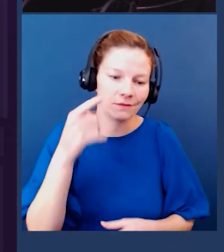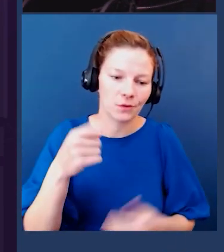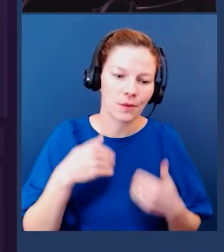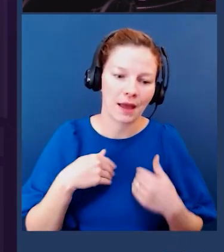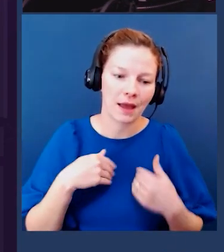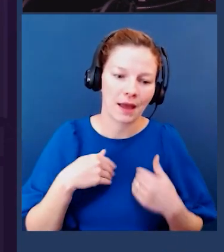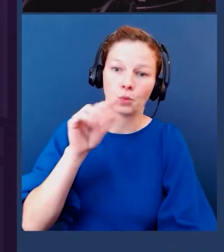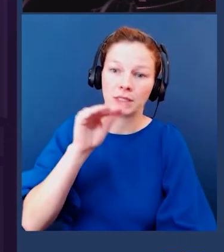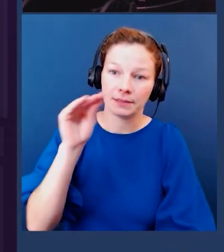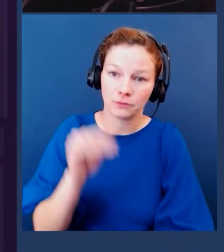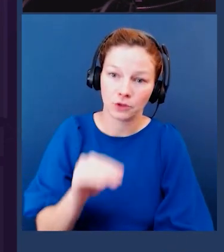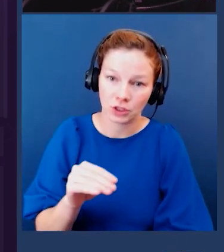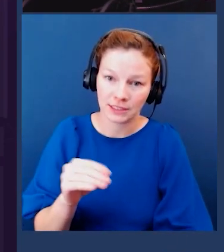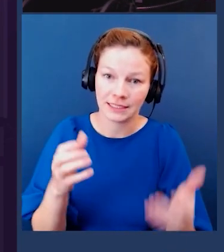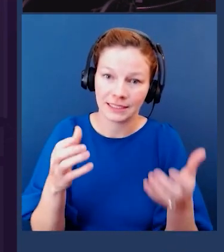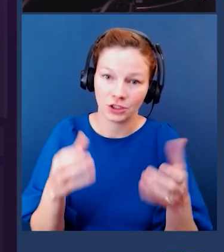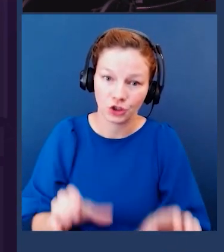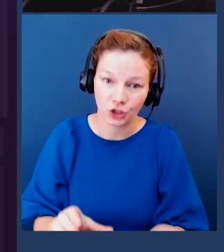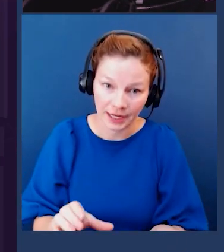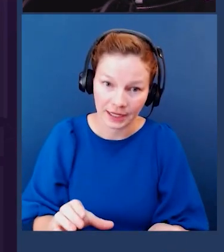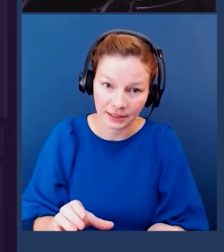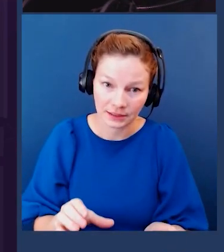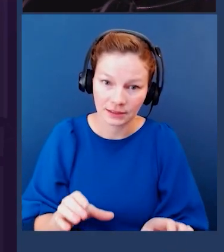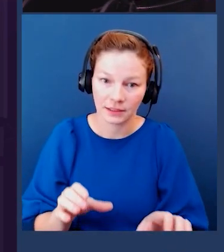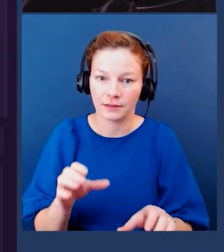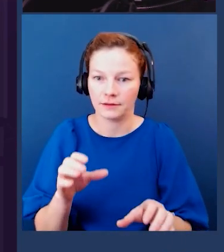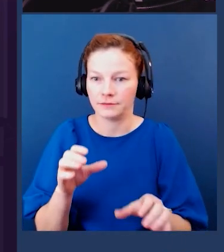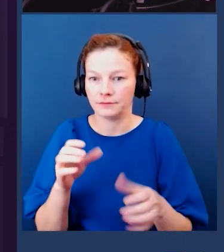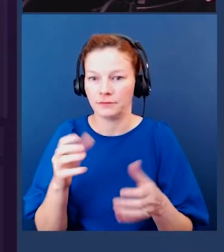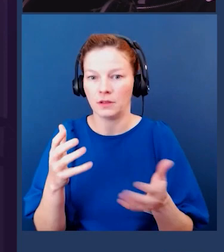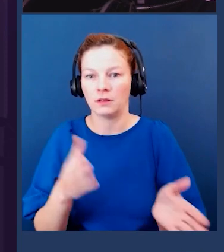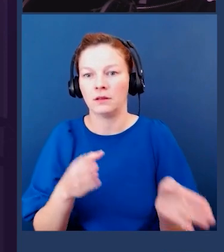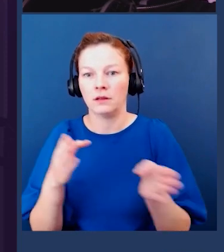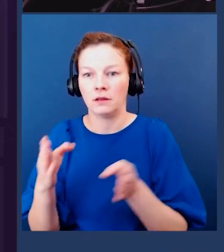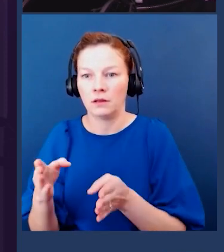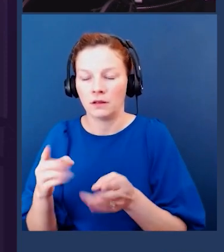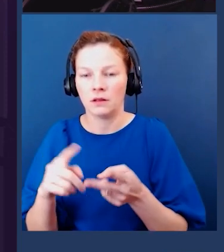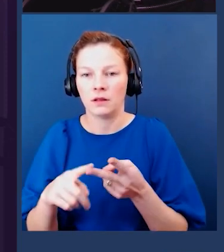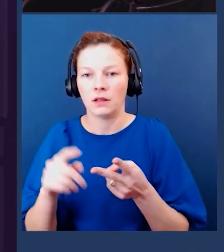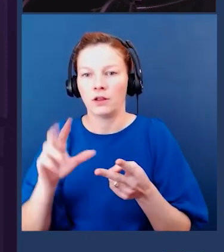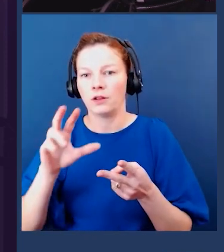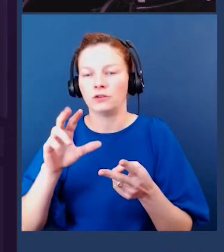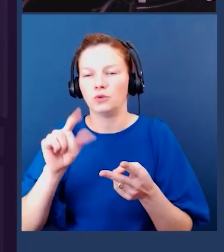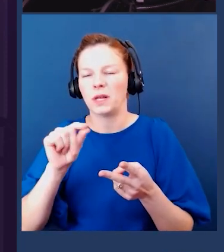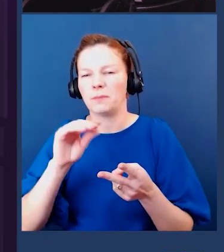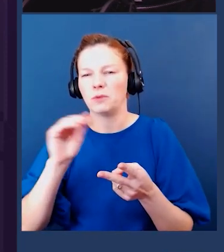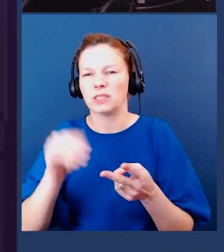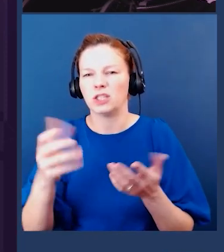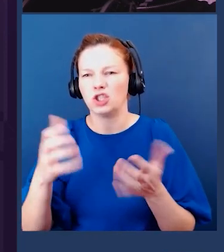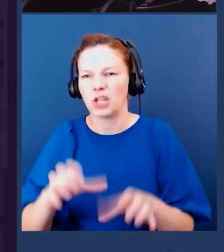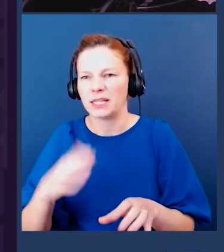of like an epic crafting 30% chance of a bad one. And you have like 50% chance of total fail.